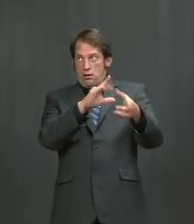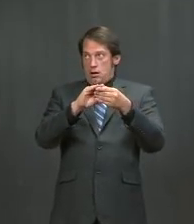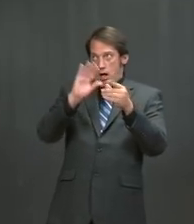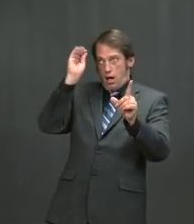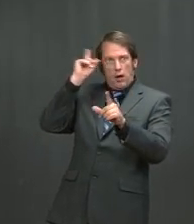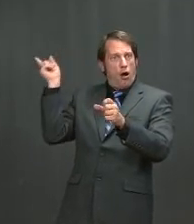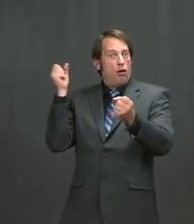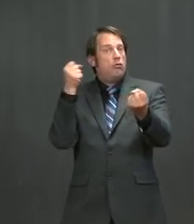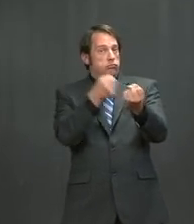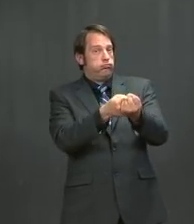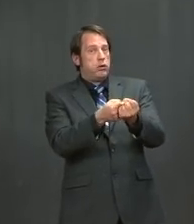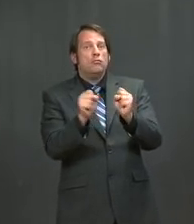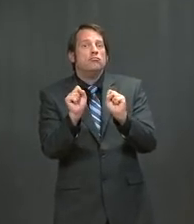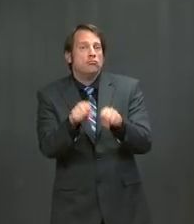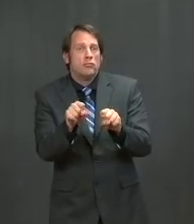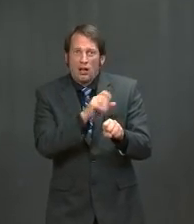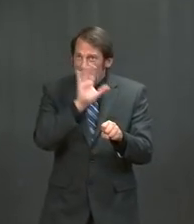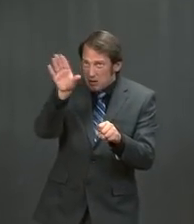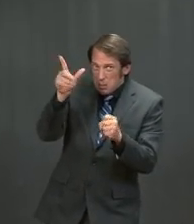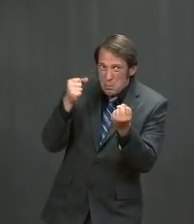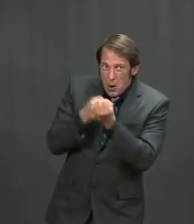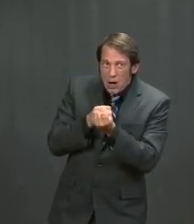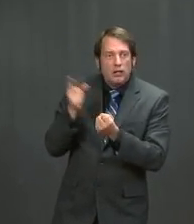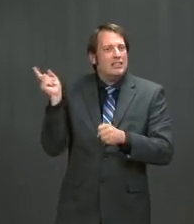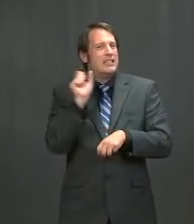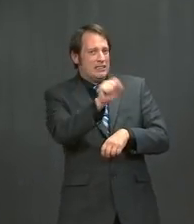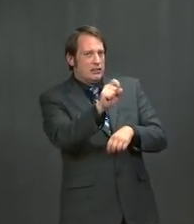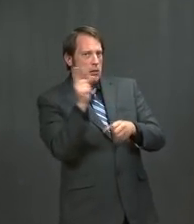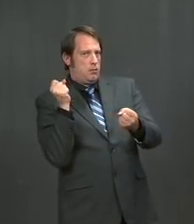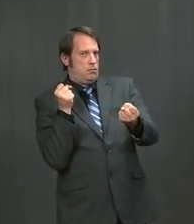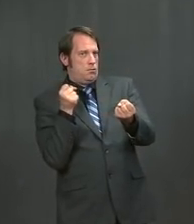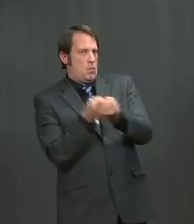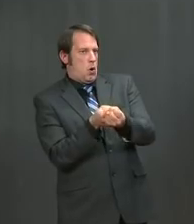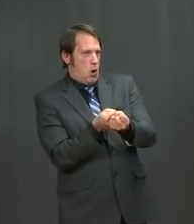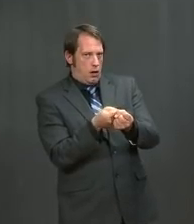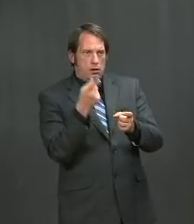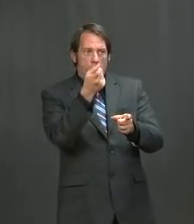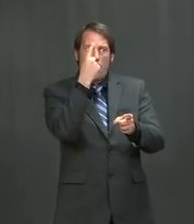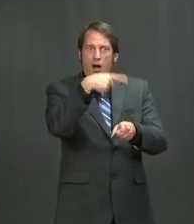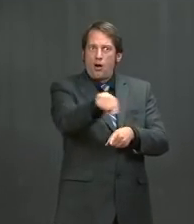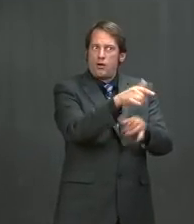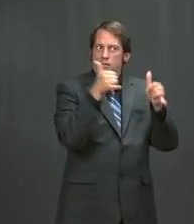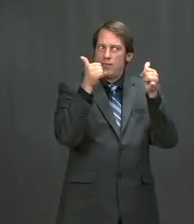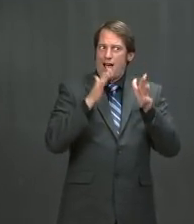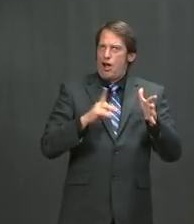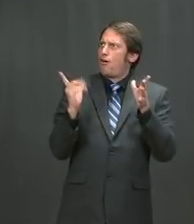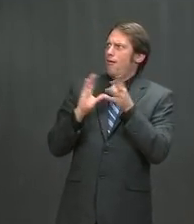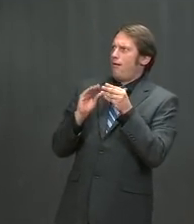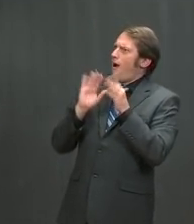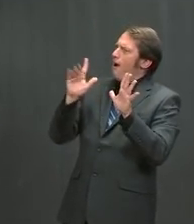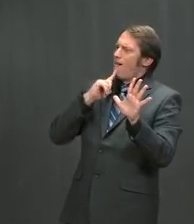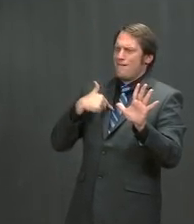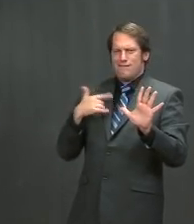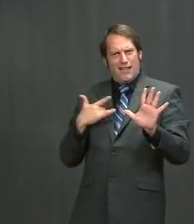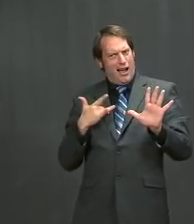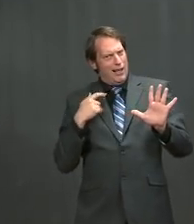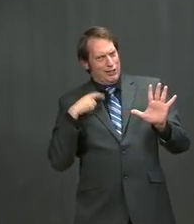to make the decision and respond to what their players ac- -- you know, asks are, given many of them are impacted, of course, by these laws.